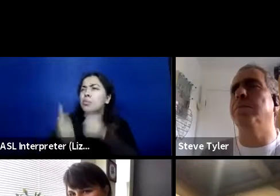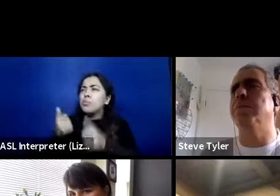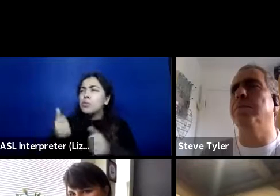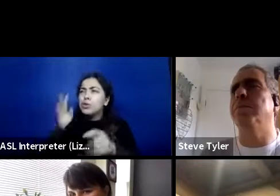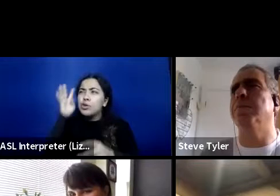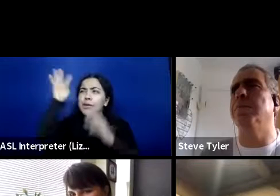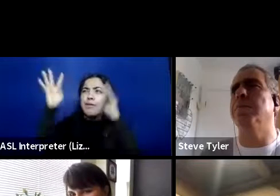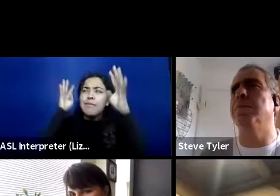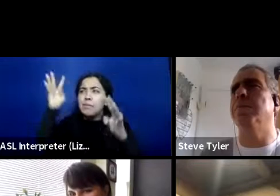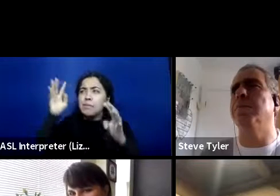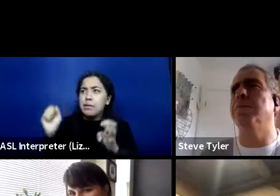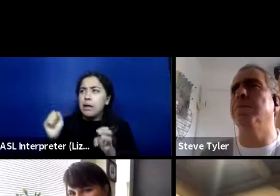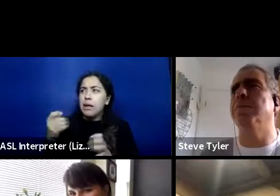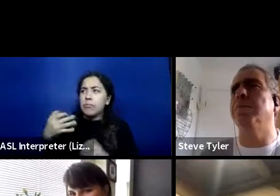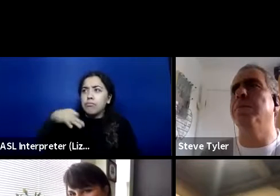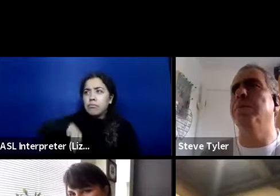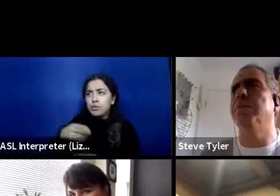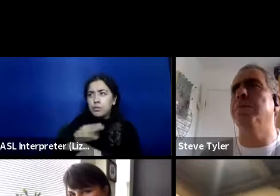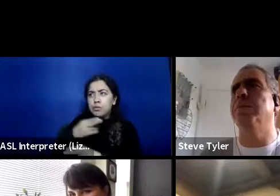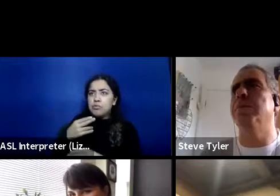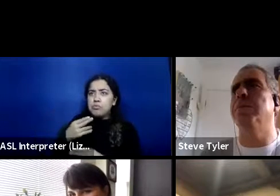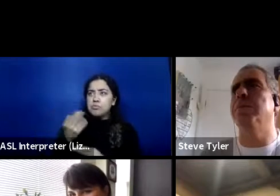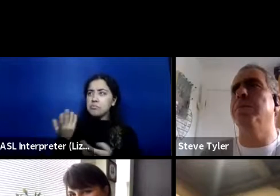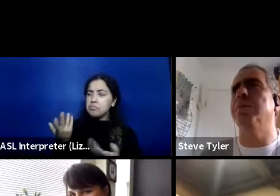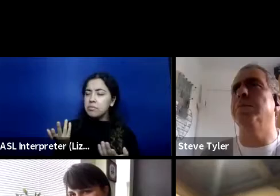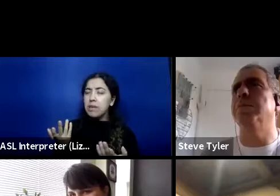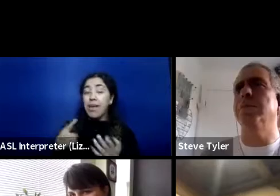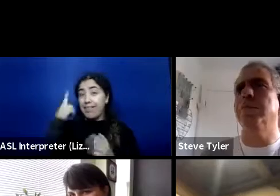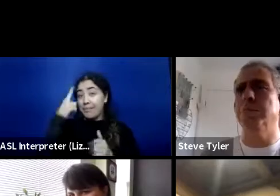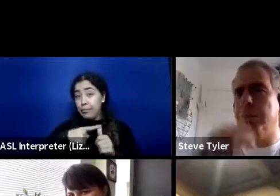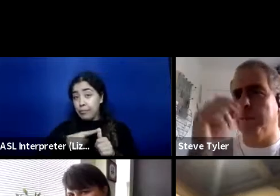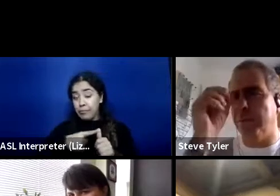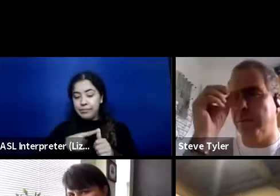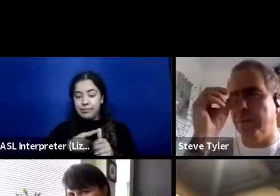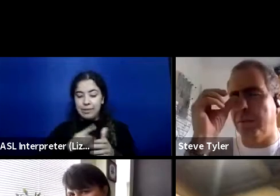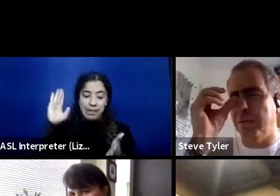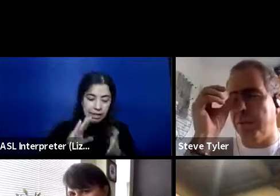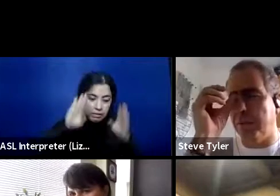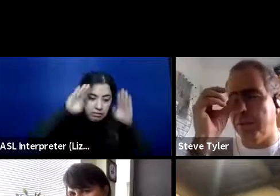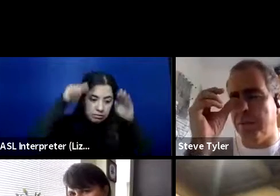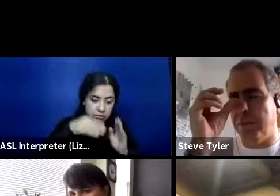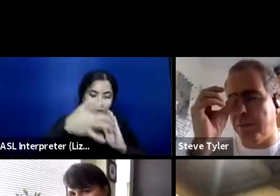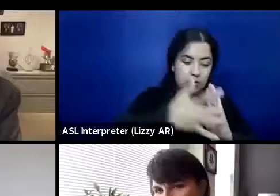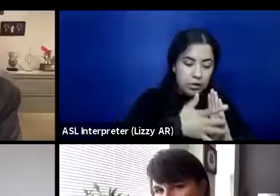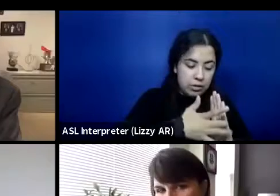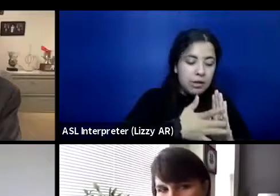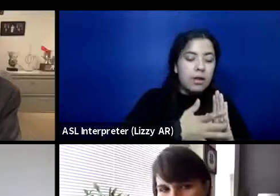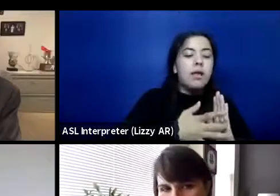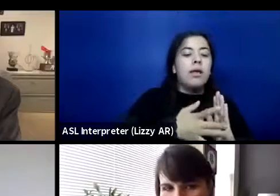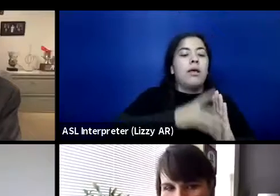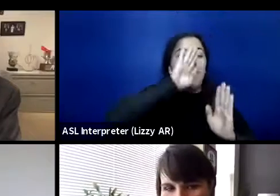I think, first, less of a technological innovation but a process innovation of companies,